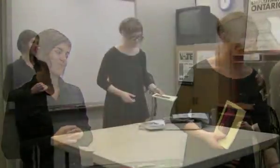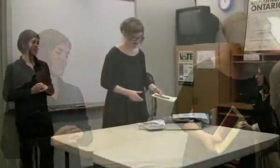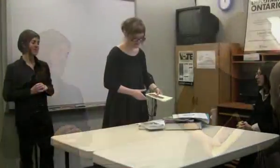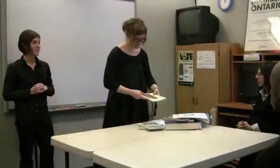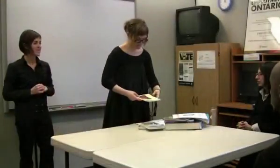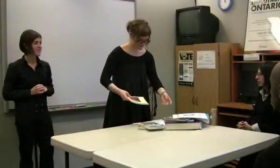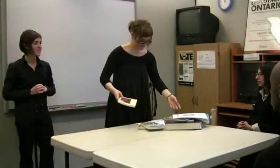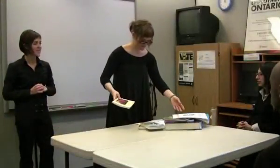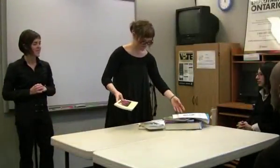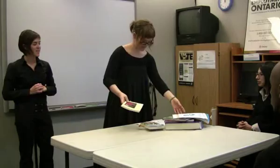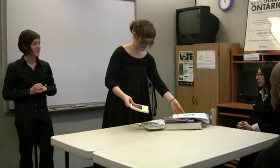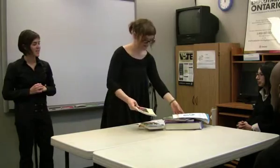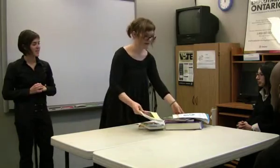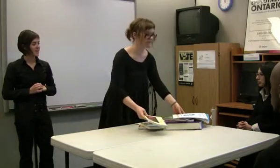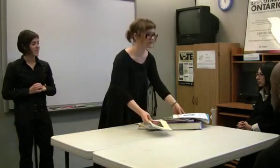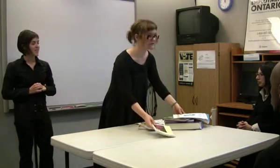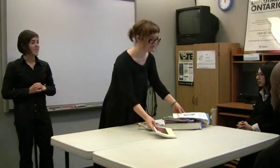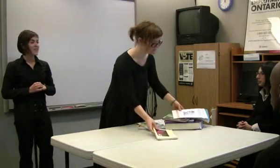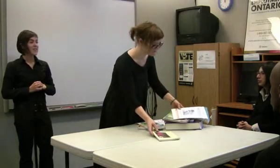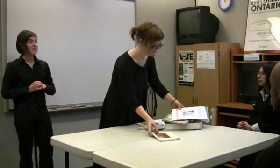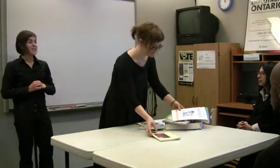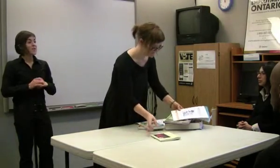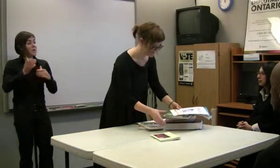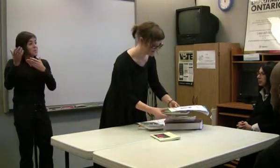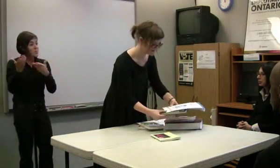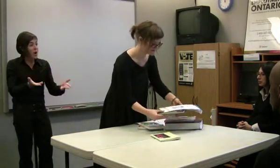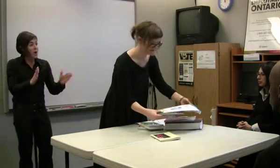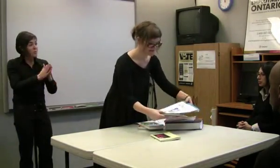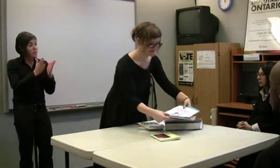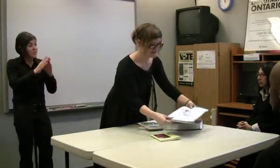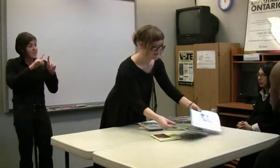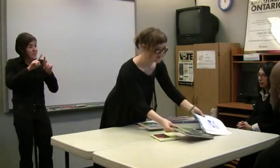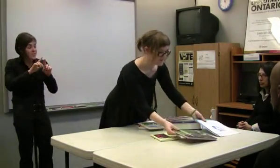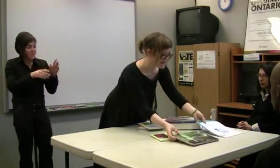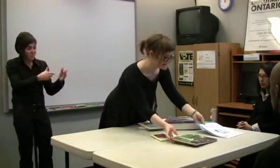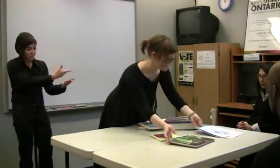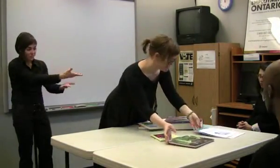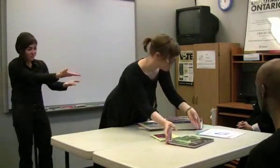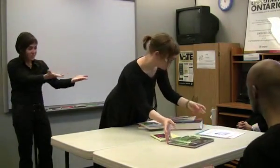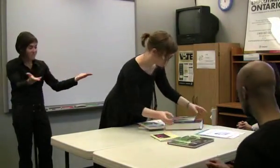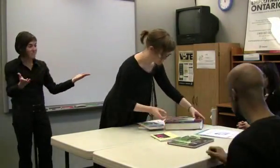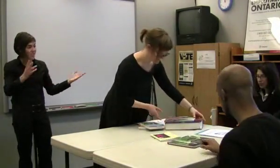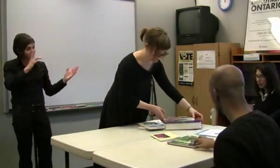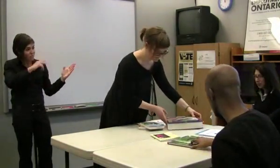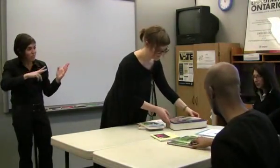Have a look at the books.